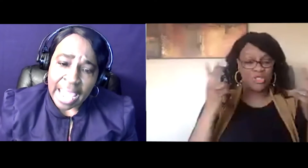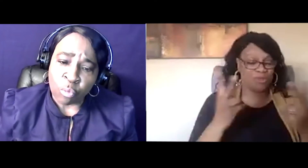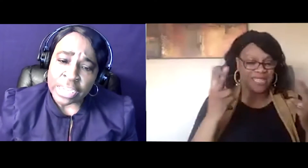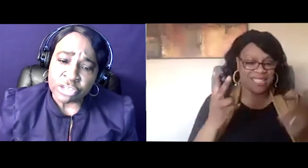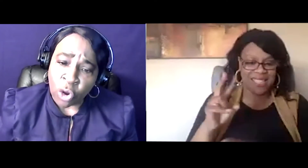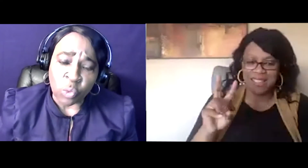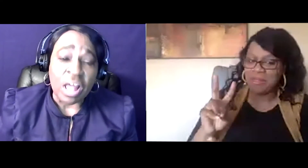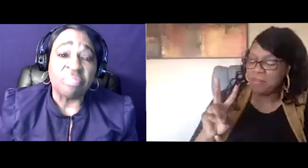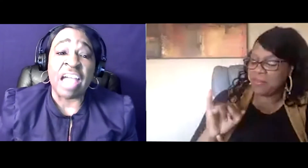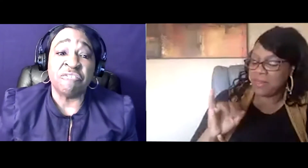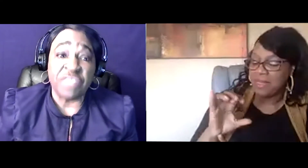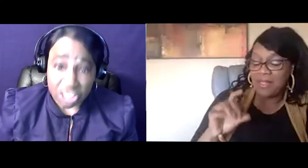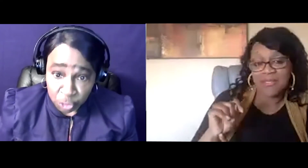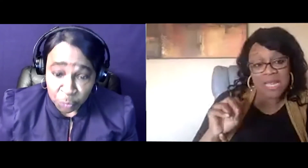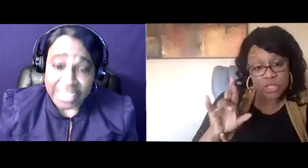And we know that victory